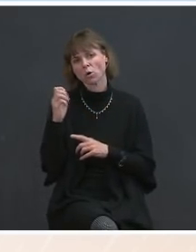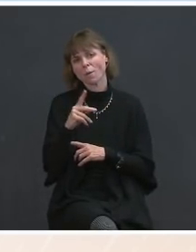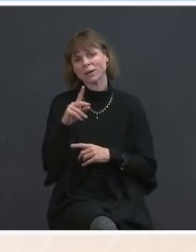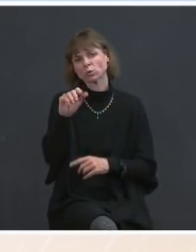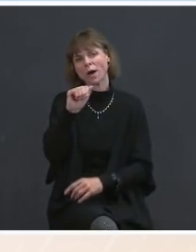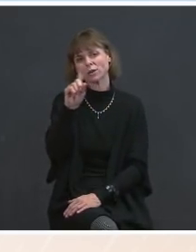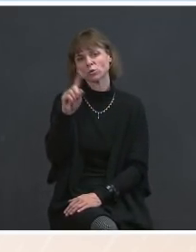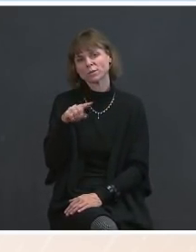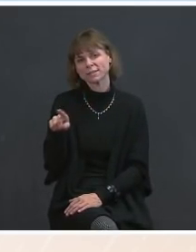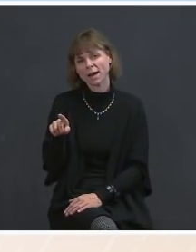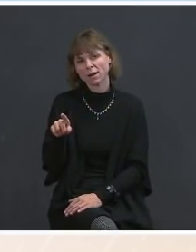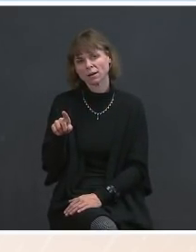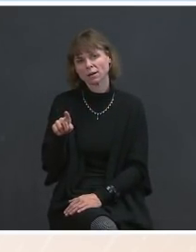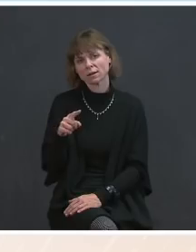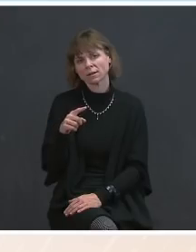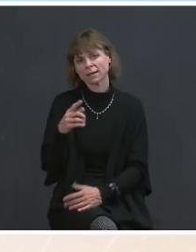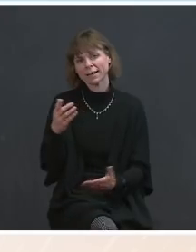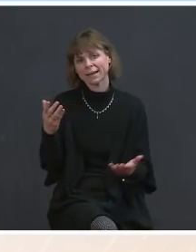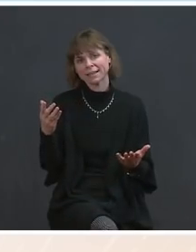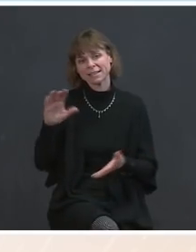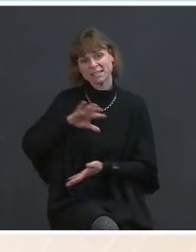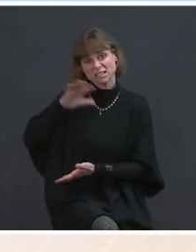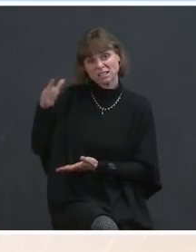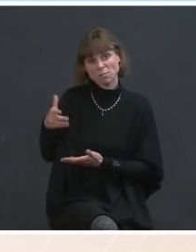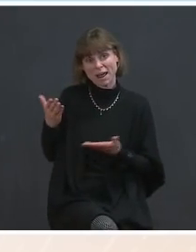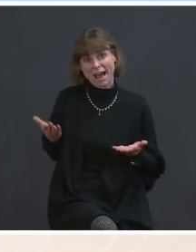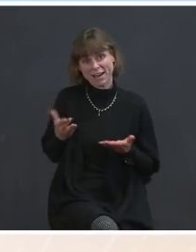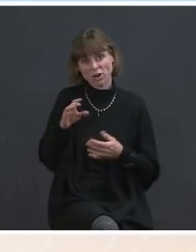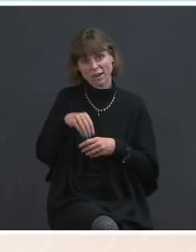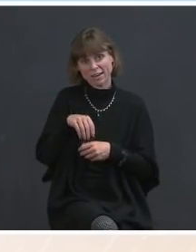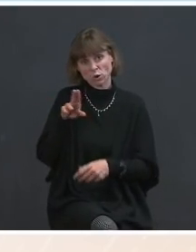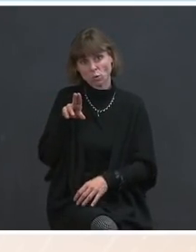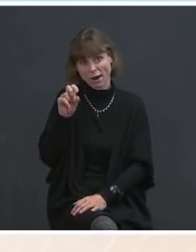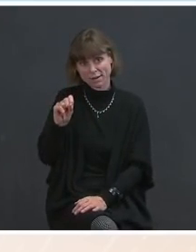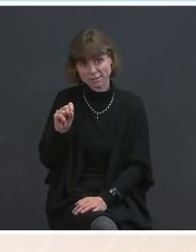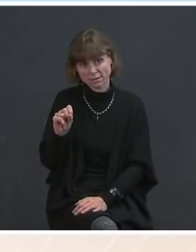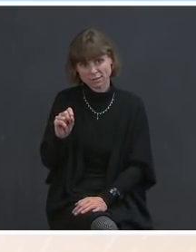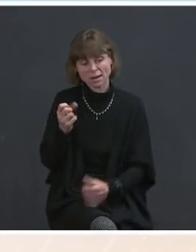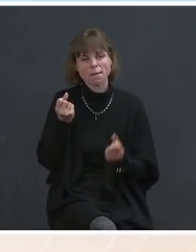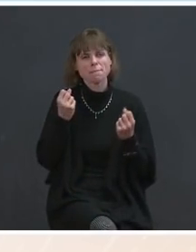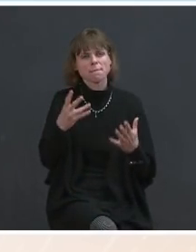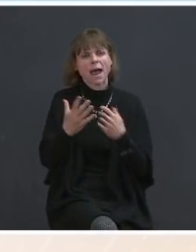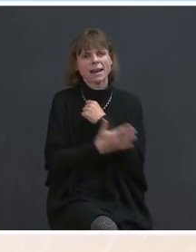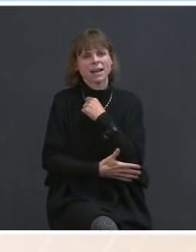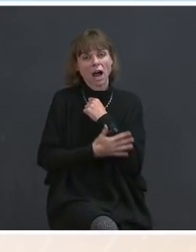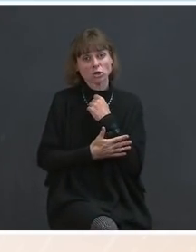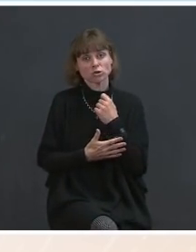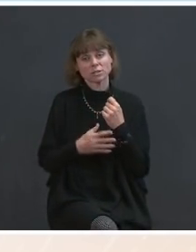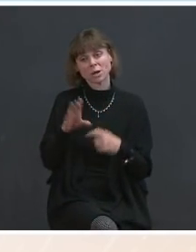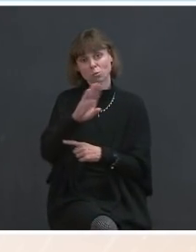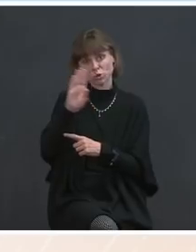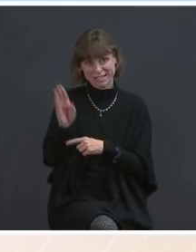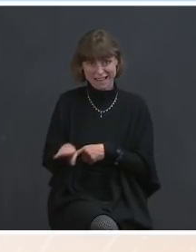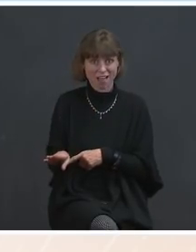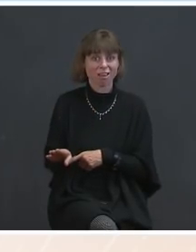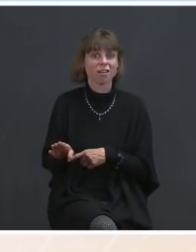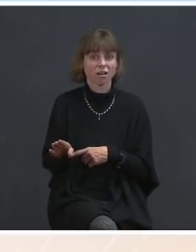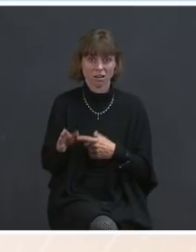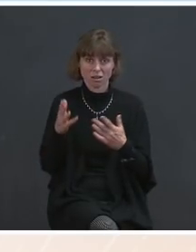sitting here in the U.S. without approval. Many countries are seeking -- Brazil is also seeking access to the supply.